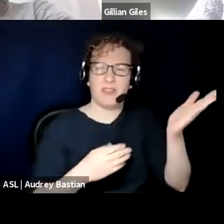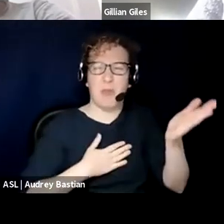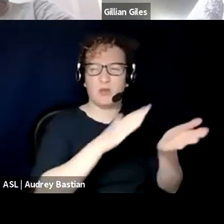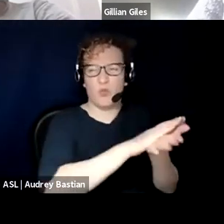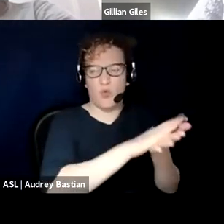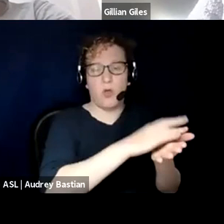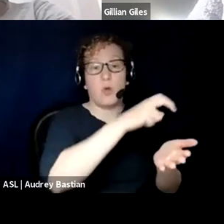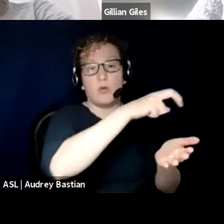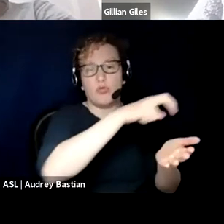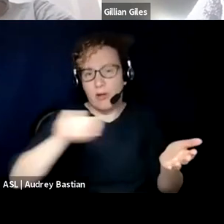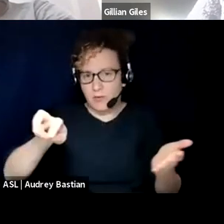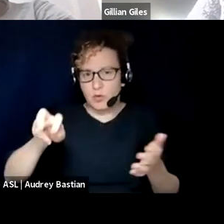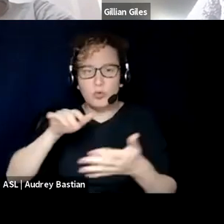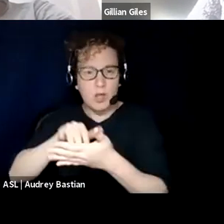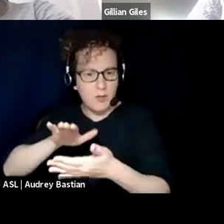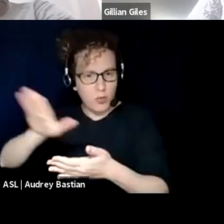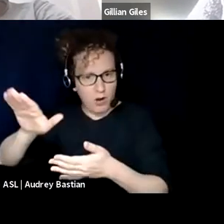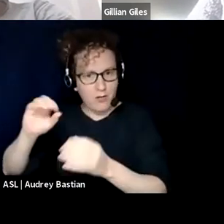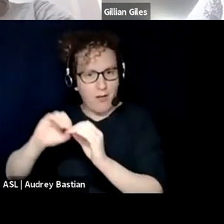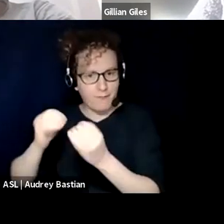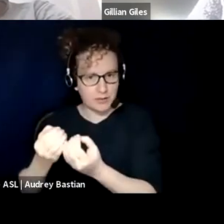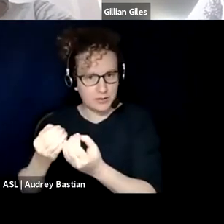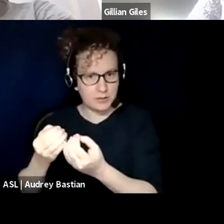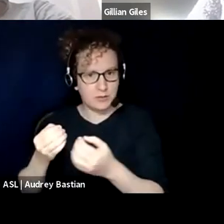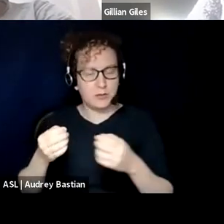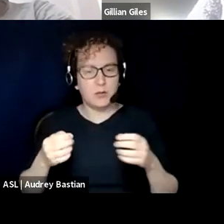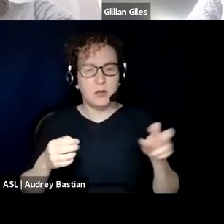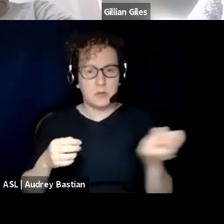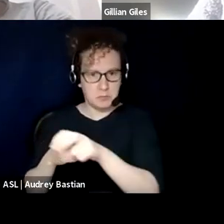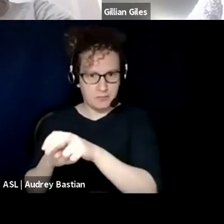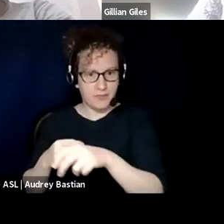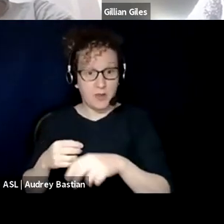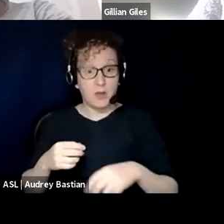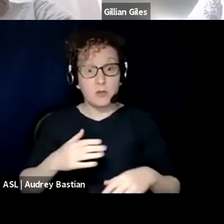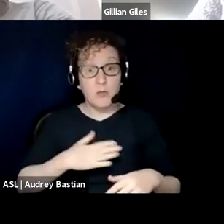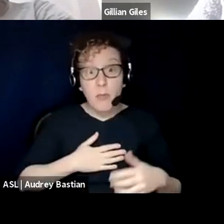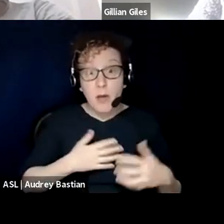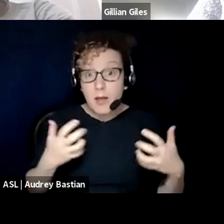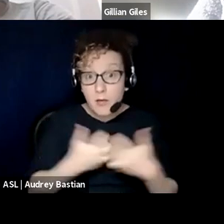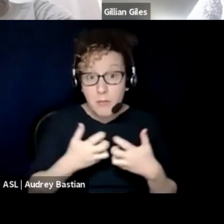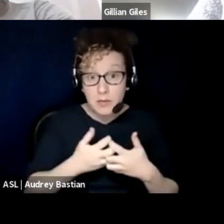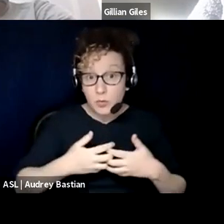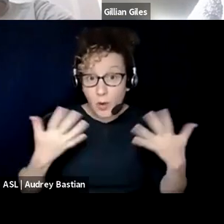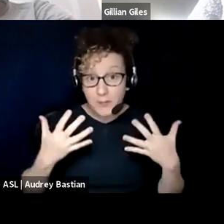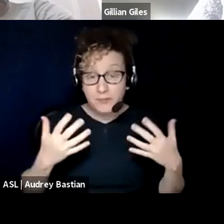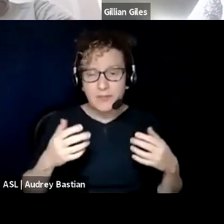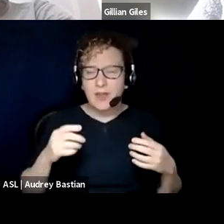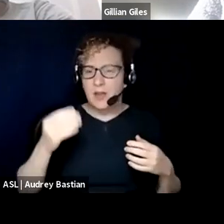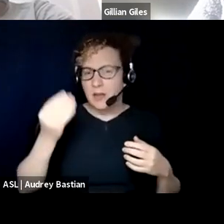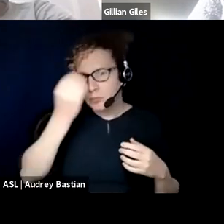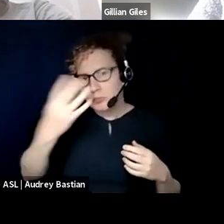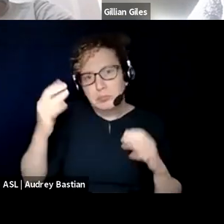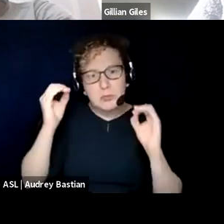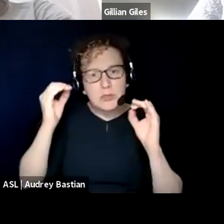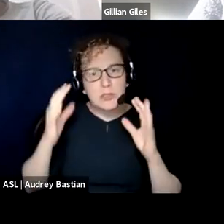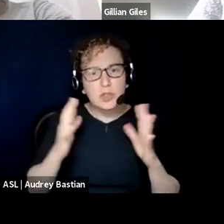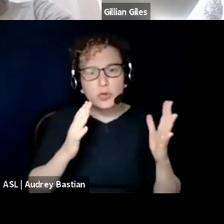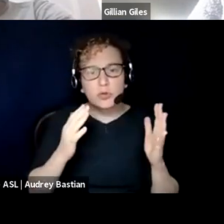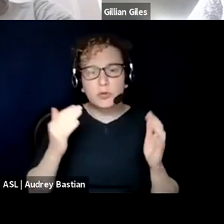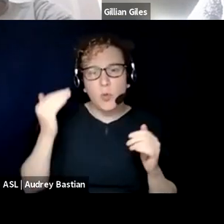and paperwork really has to do with like making sure that like teachers were aware of my learning